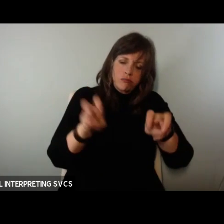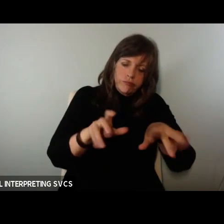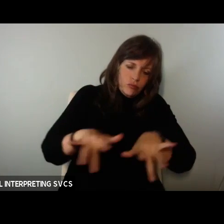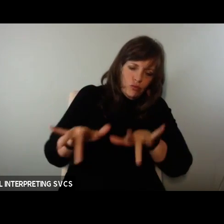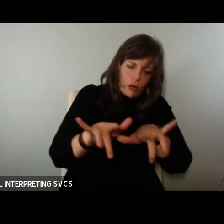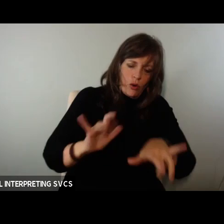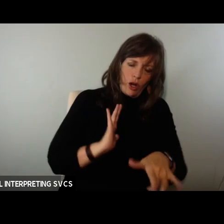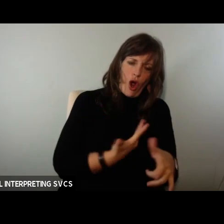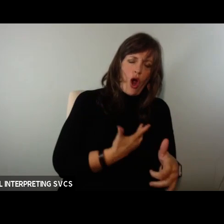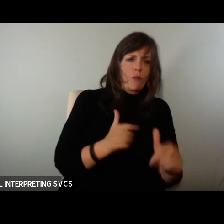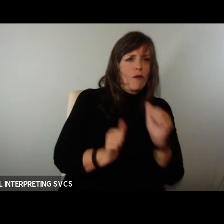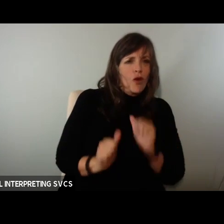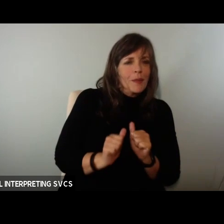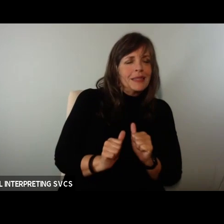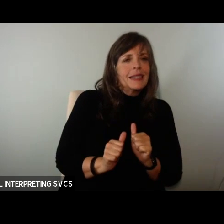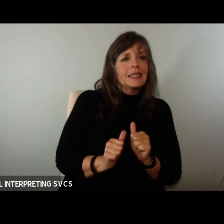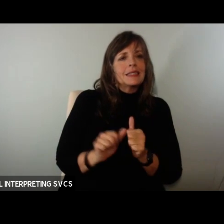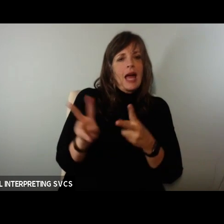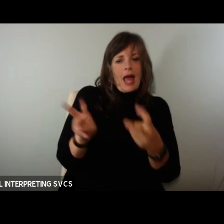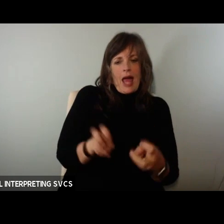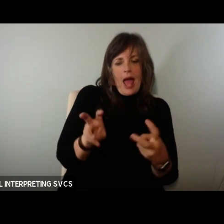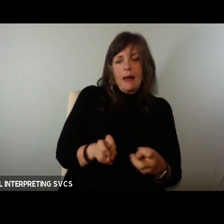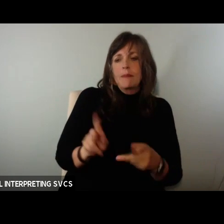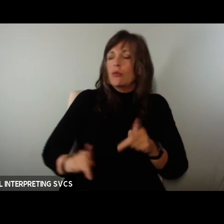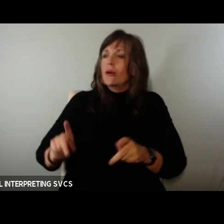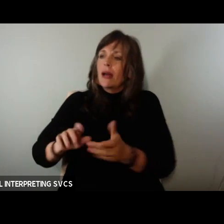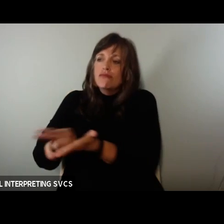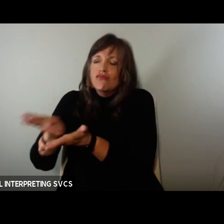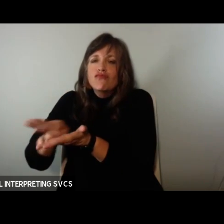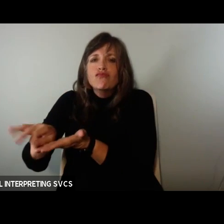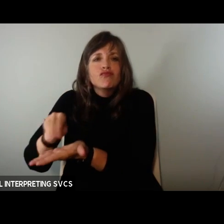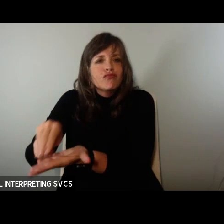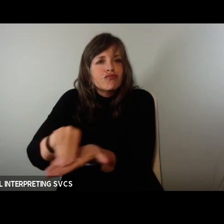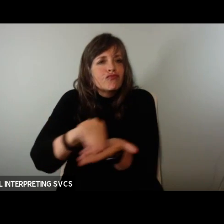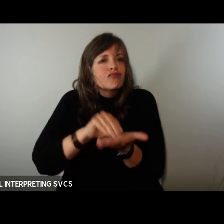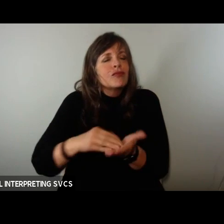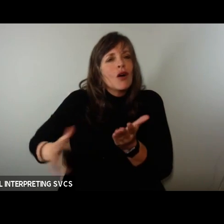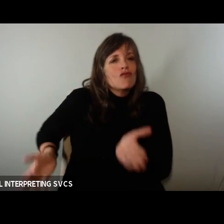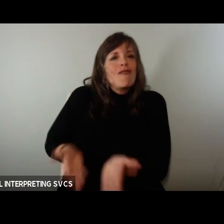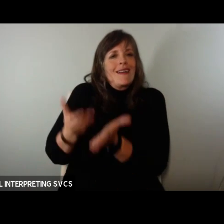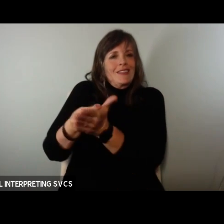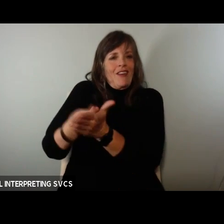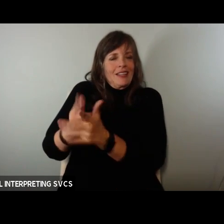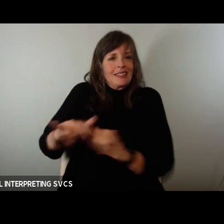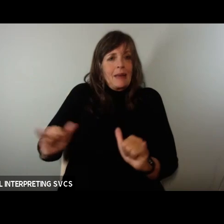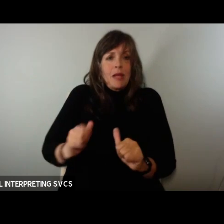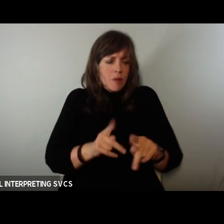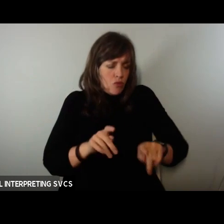raising funds. And people can login online and see what's happening. And we can keep people connected,